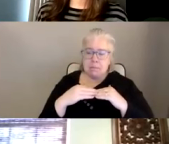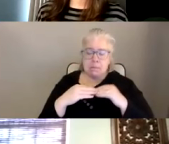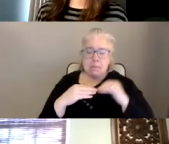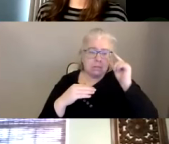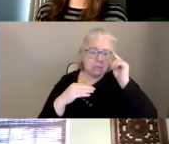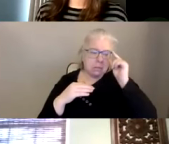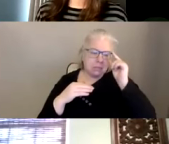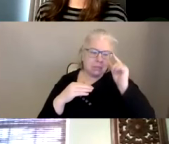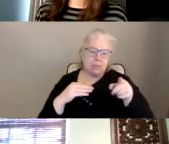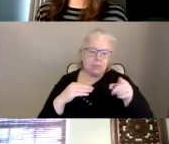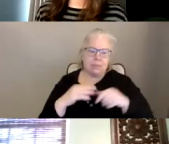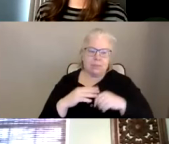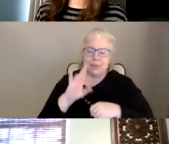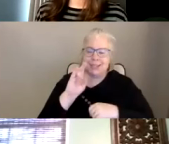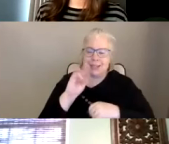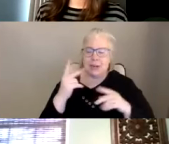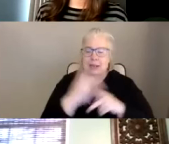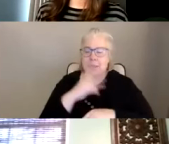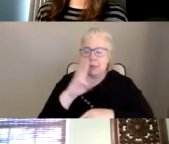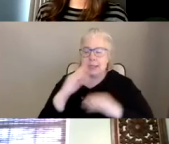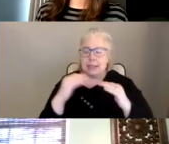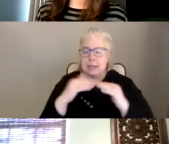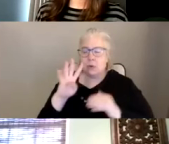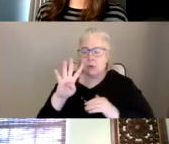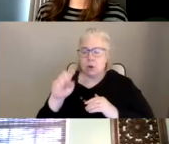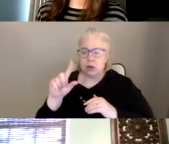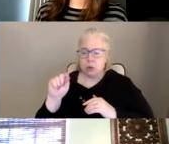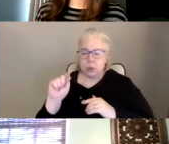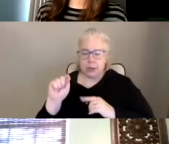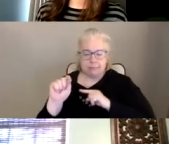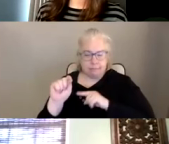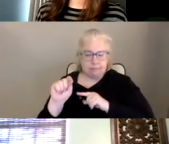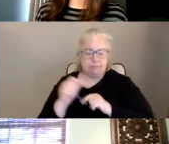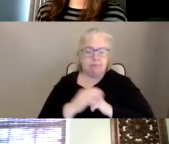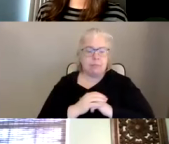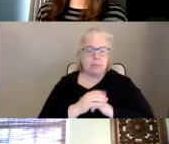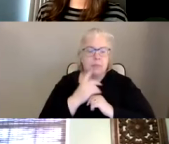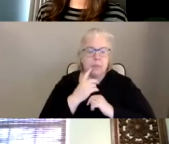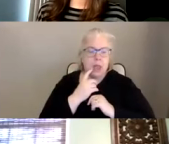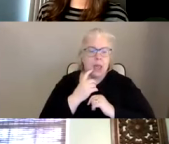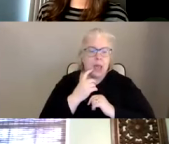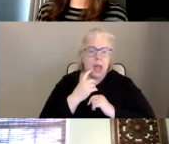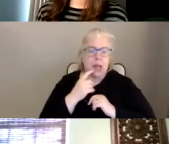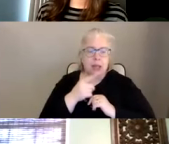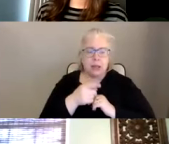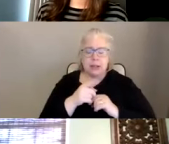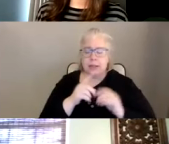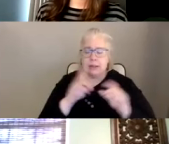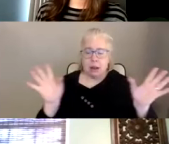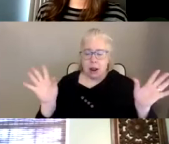So 70 times six, and that gives us a nice number here. So these are all the totals this organization